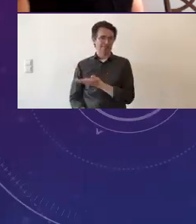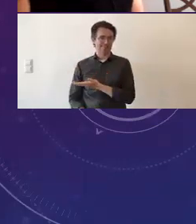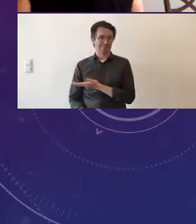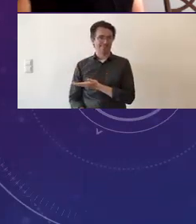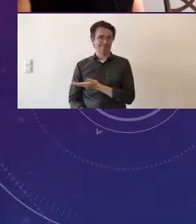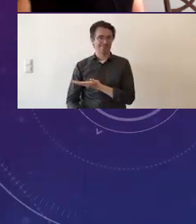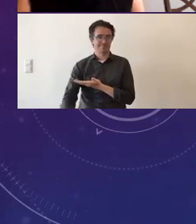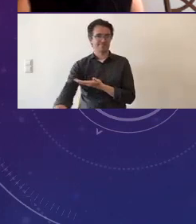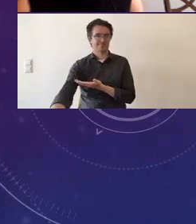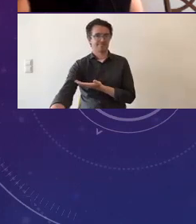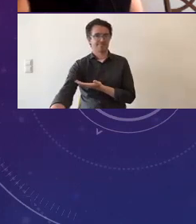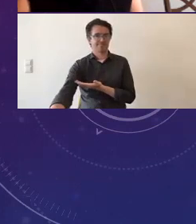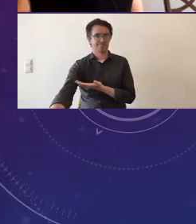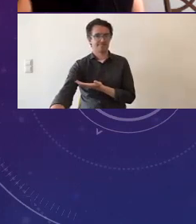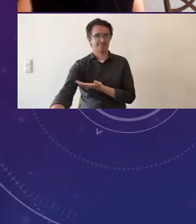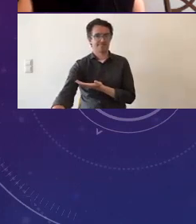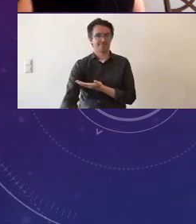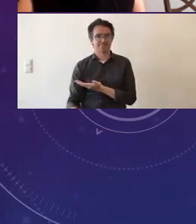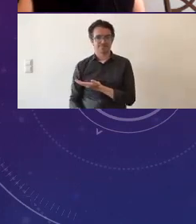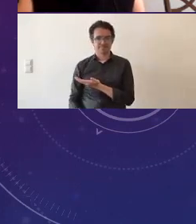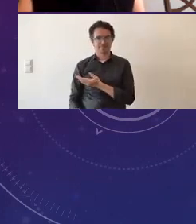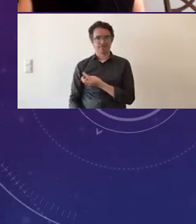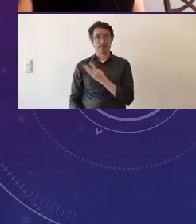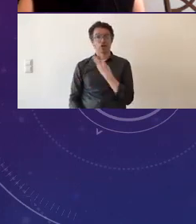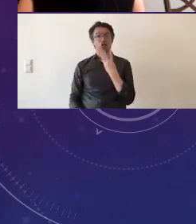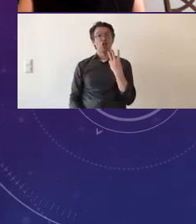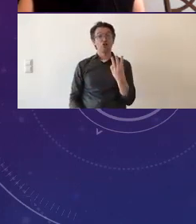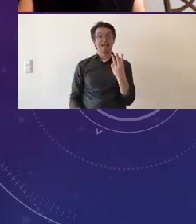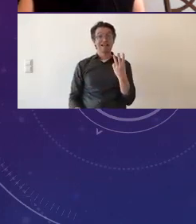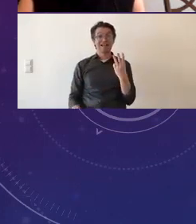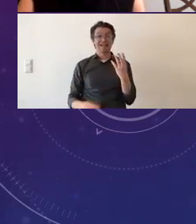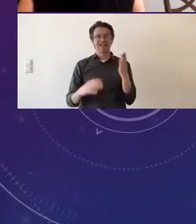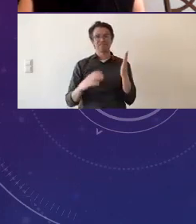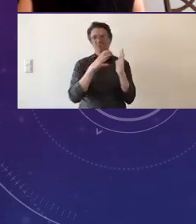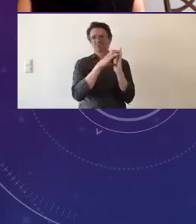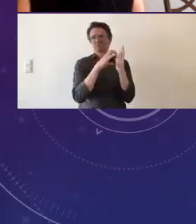disability rights fund that's on how to accommodate people on deafblindness the